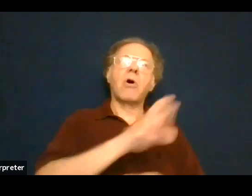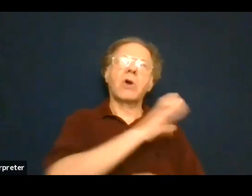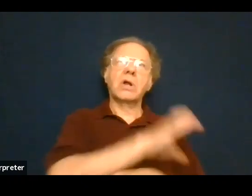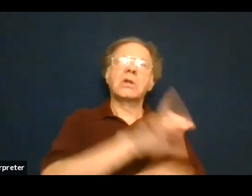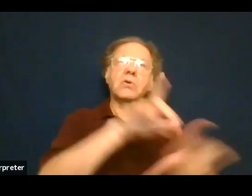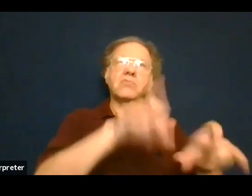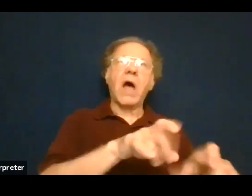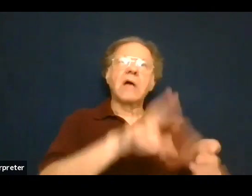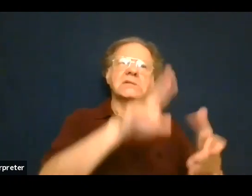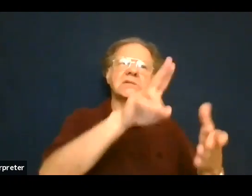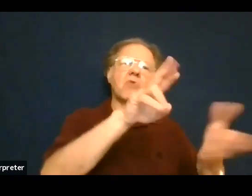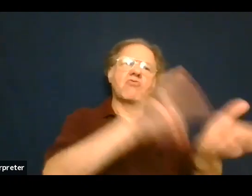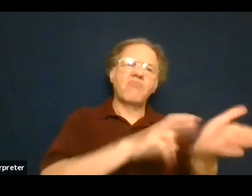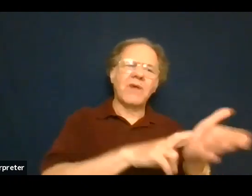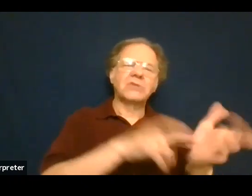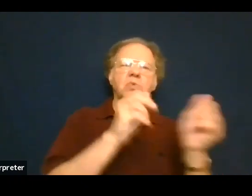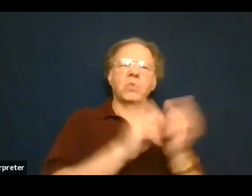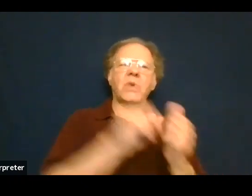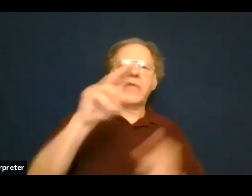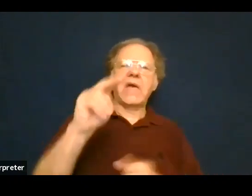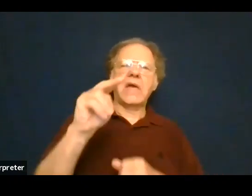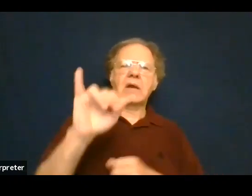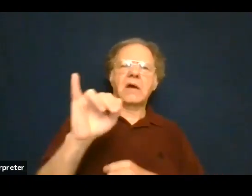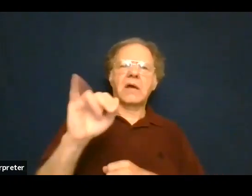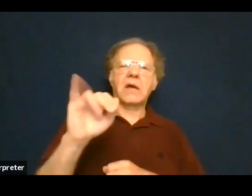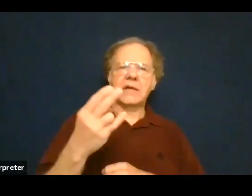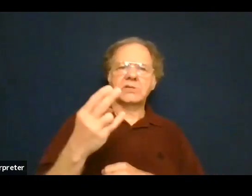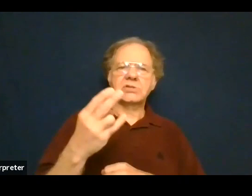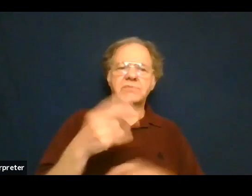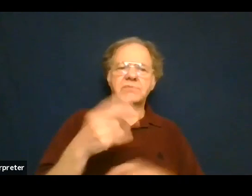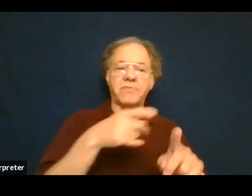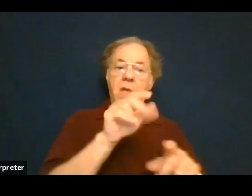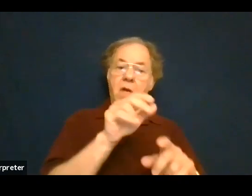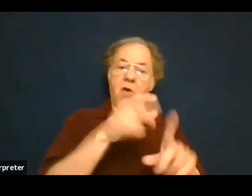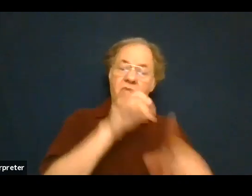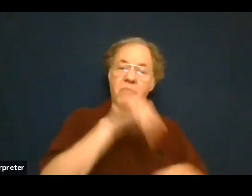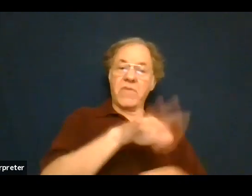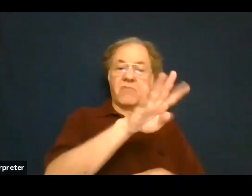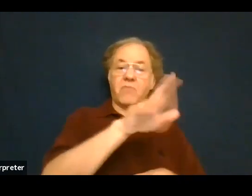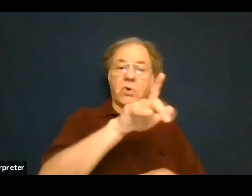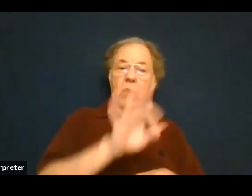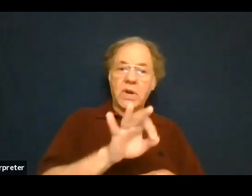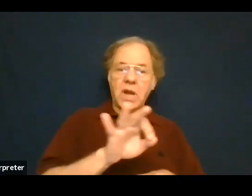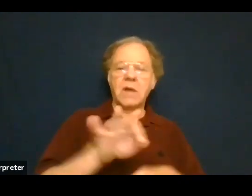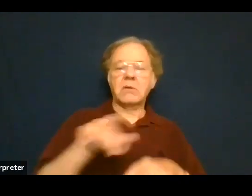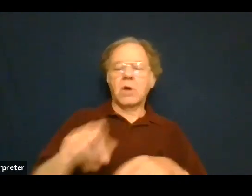Of these, there are 252 conditions